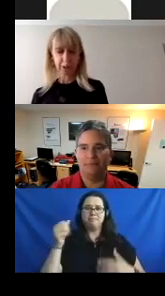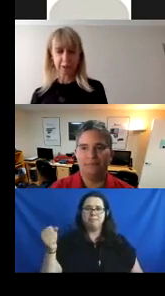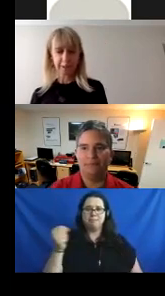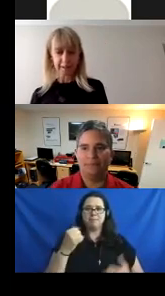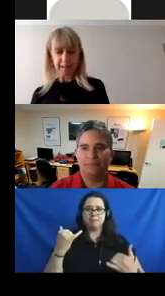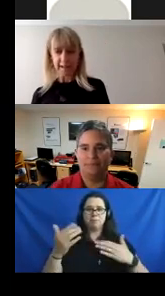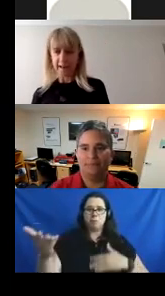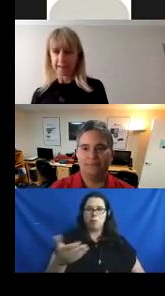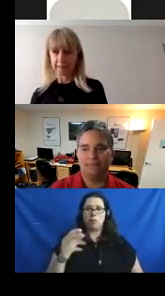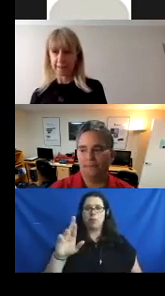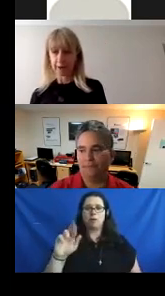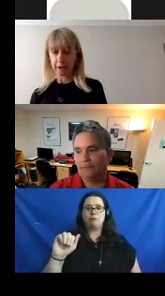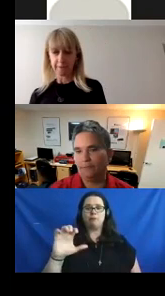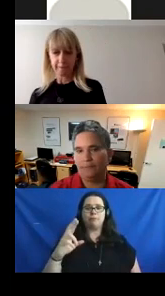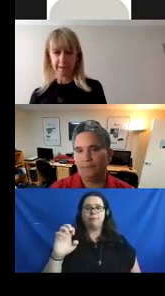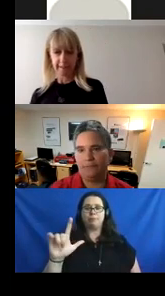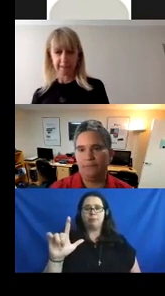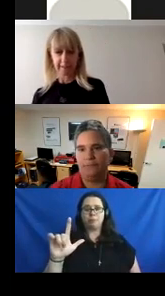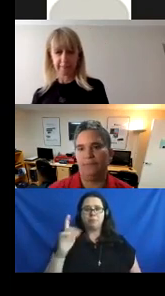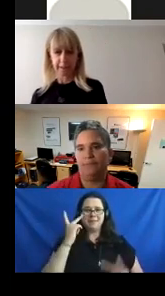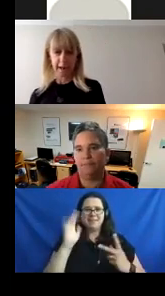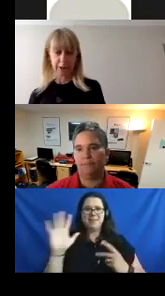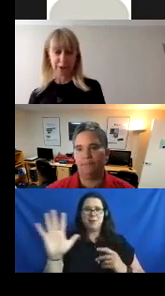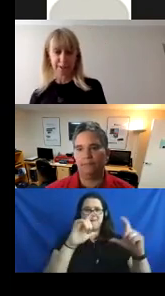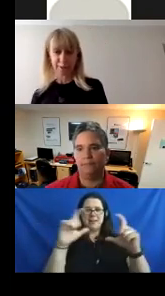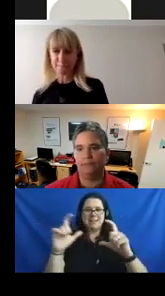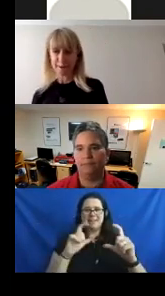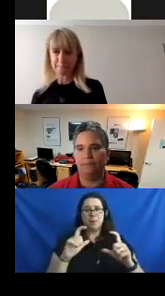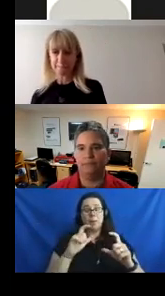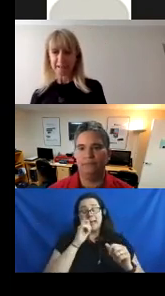AND SEEING ALL OF YOUR FACES -- WELL, NOT ACTUALLY SEEING